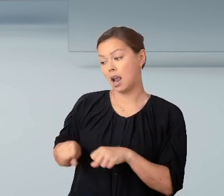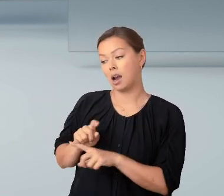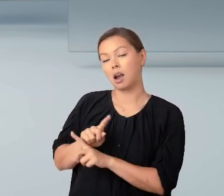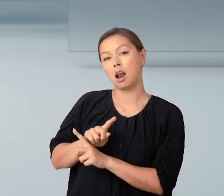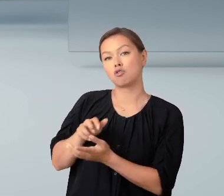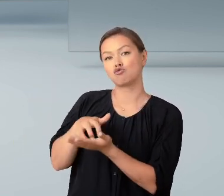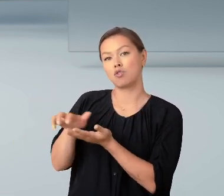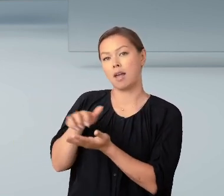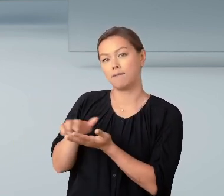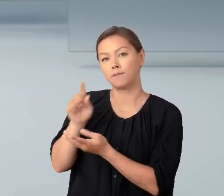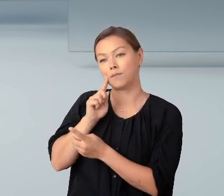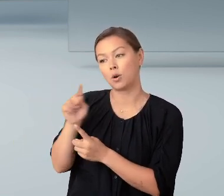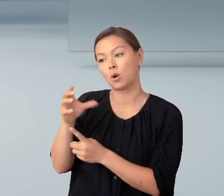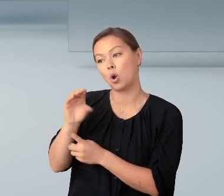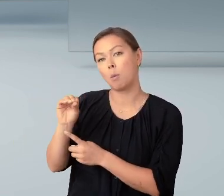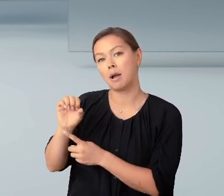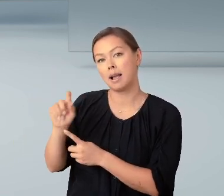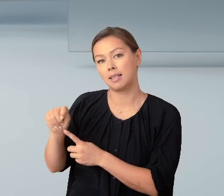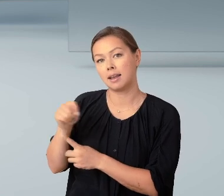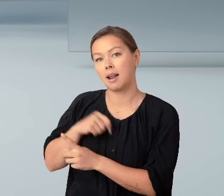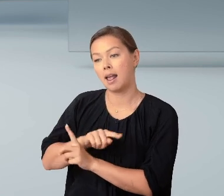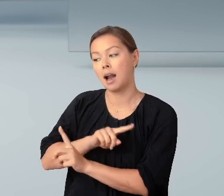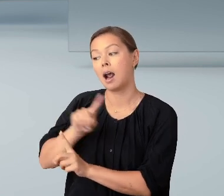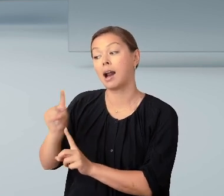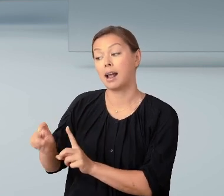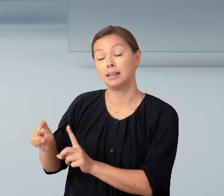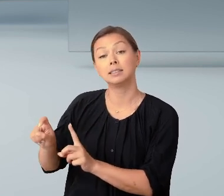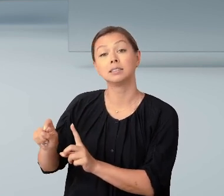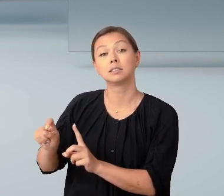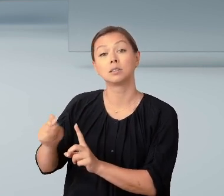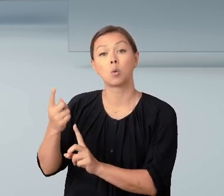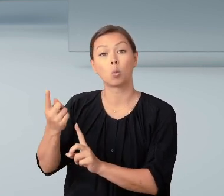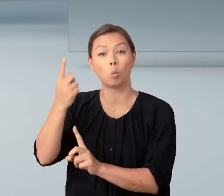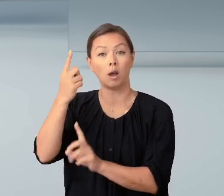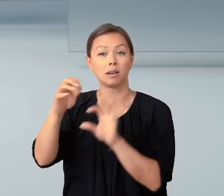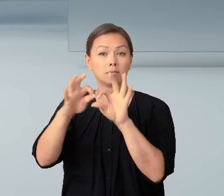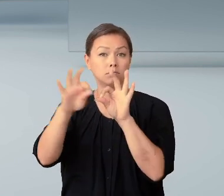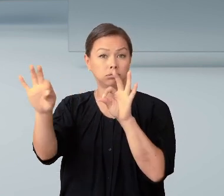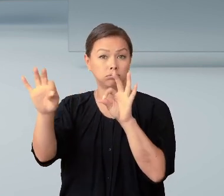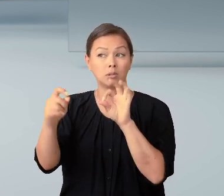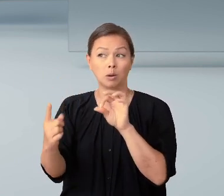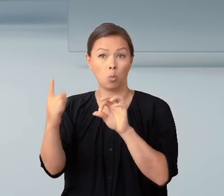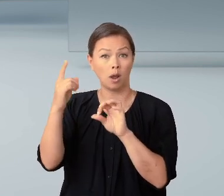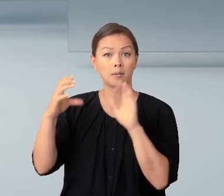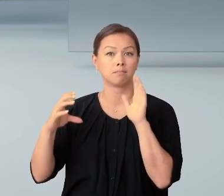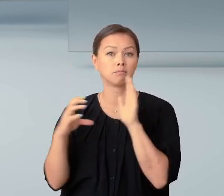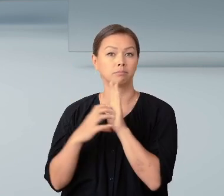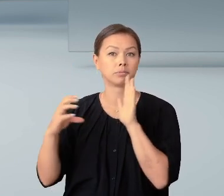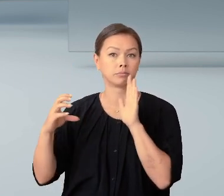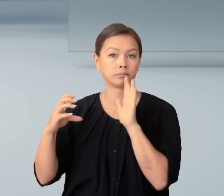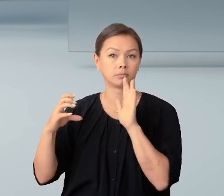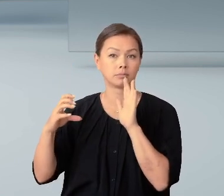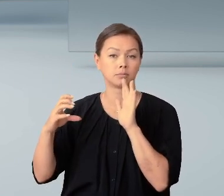draft a tagline in a paragraph describing this item based on